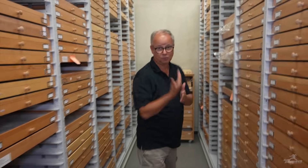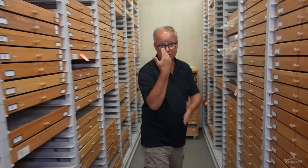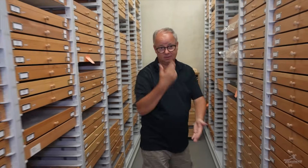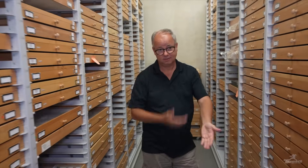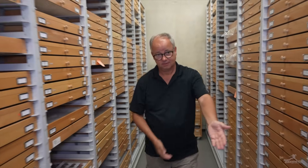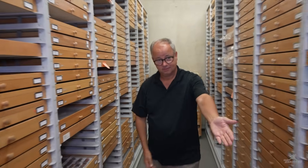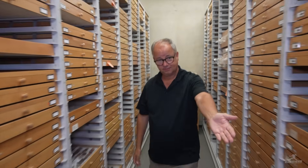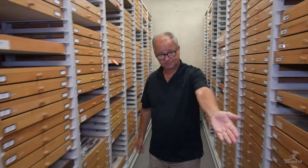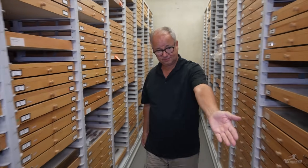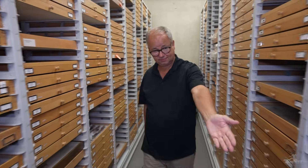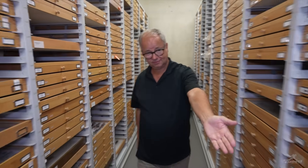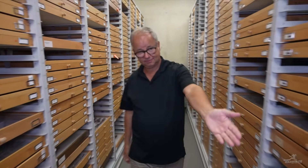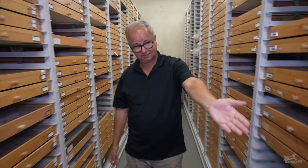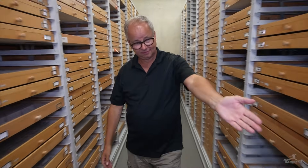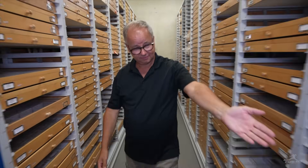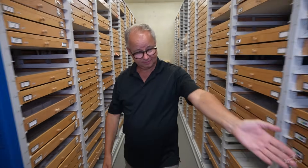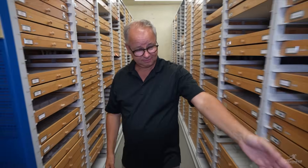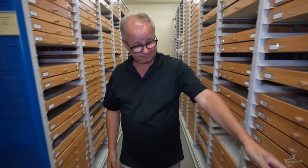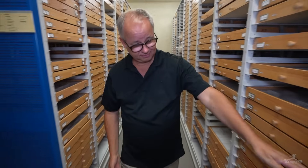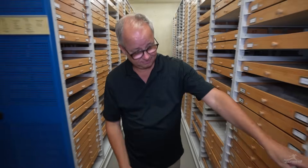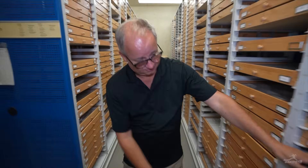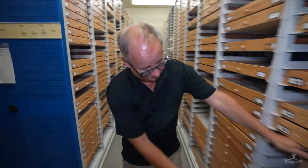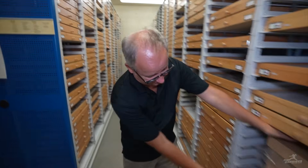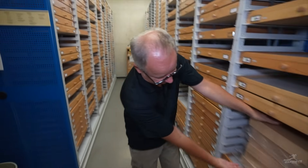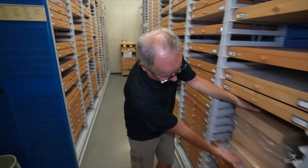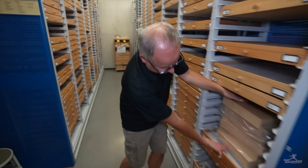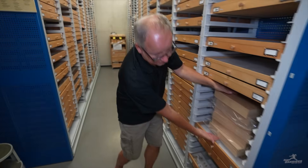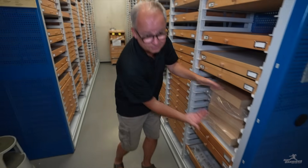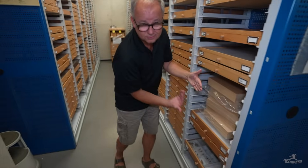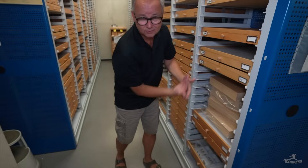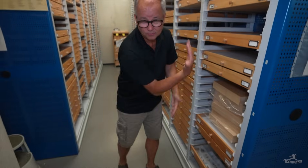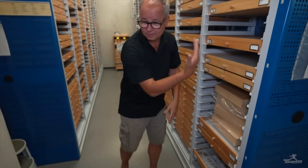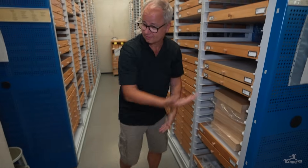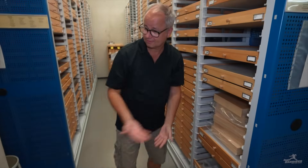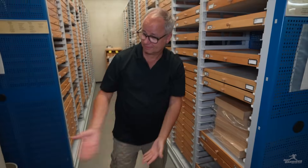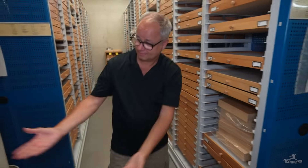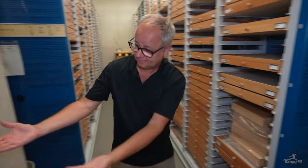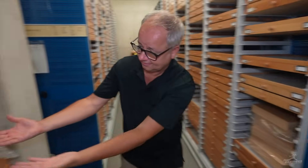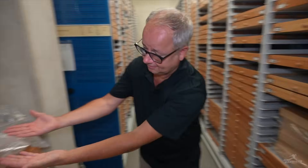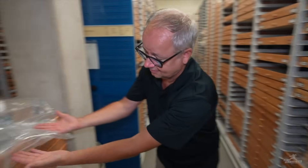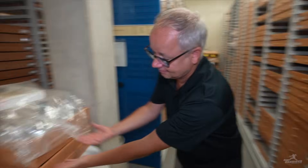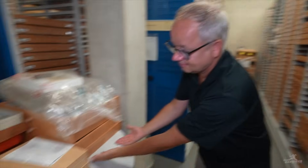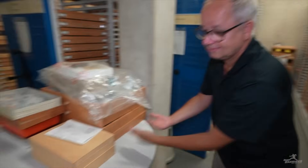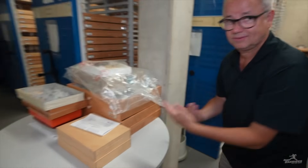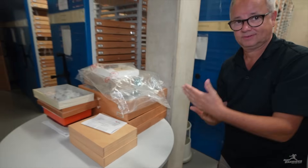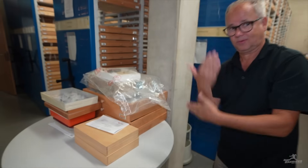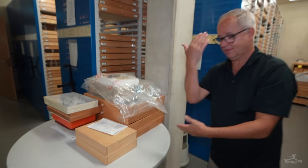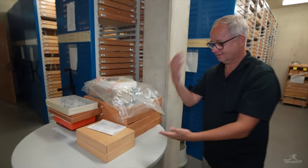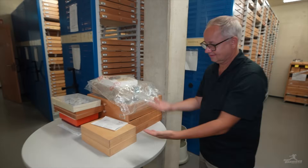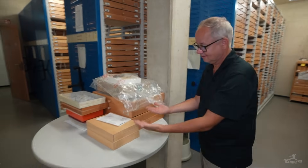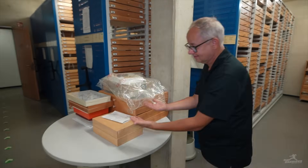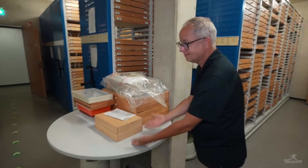these are new here, as are these.